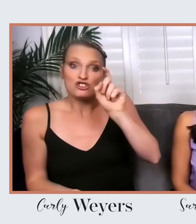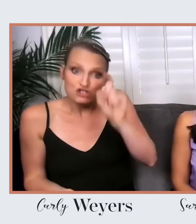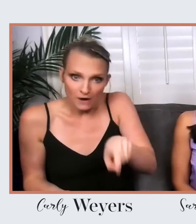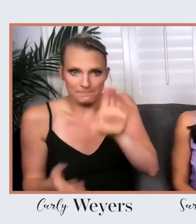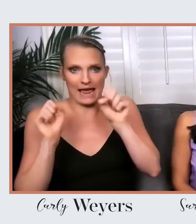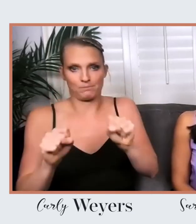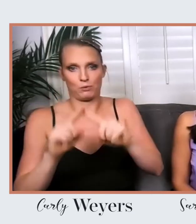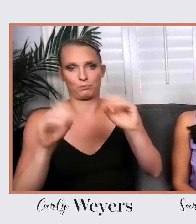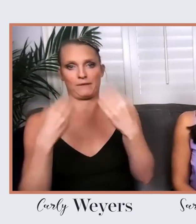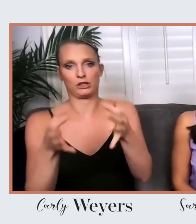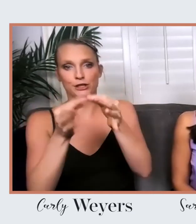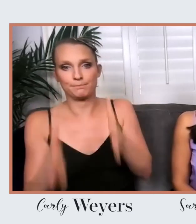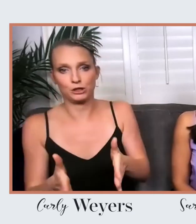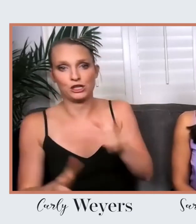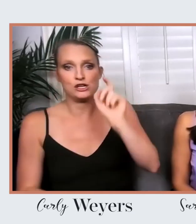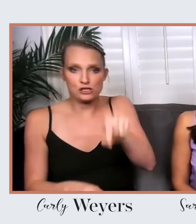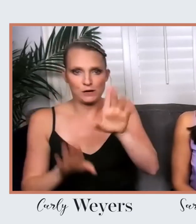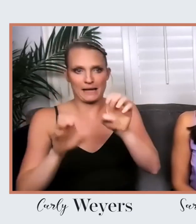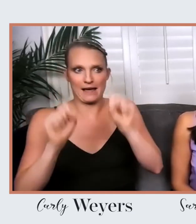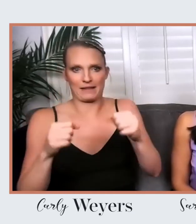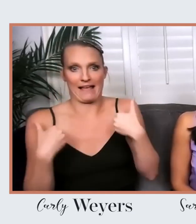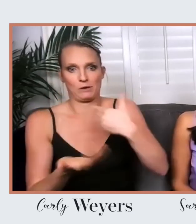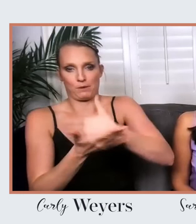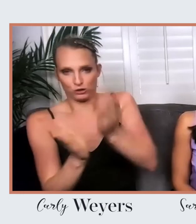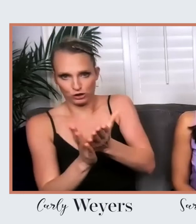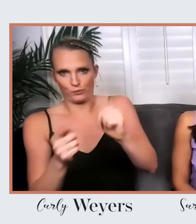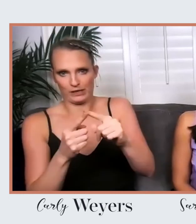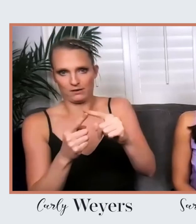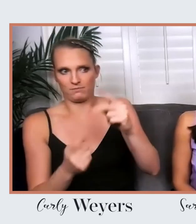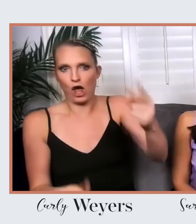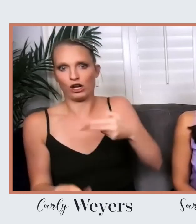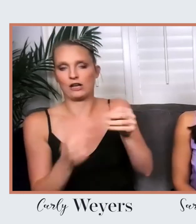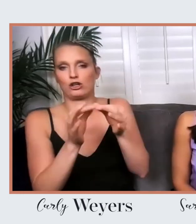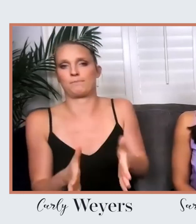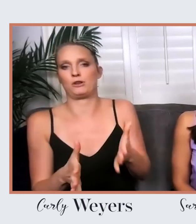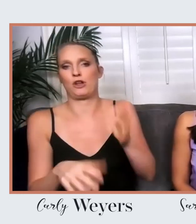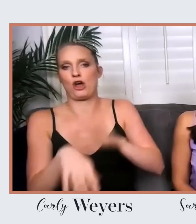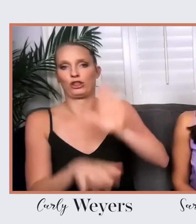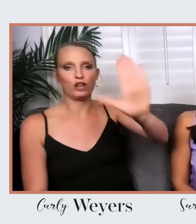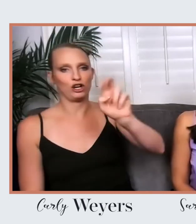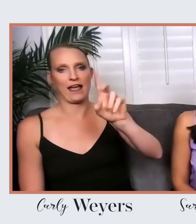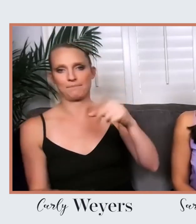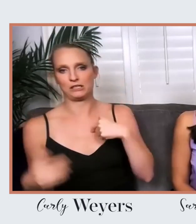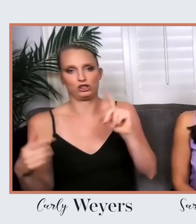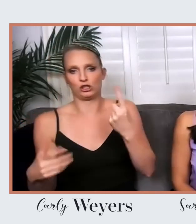within their class, they should be able to provide an interpreter and they should have a budget to hire the interpreter on their end.